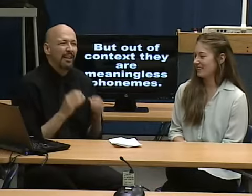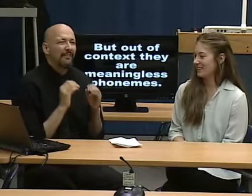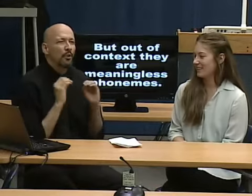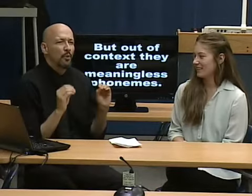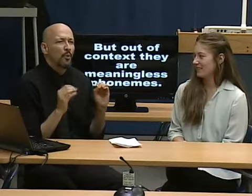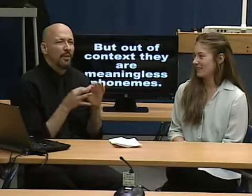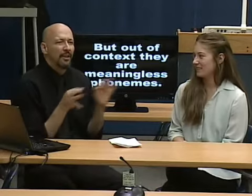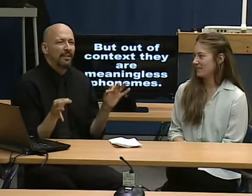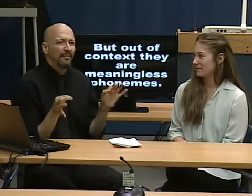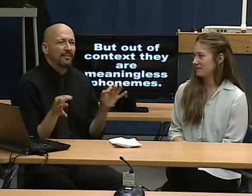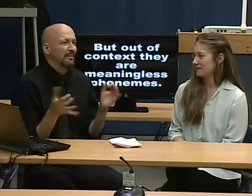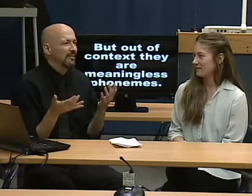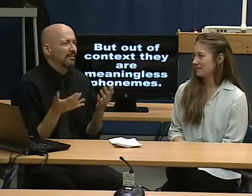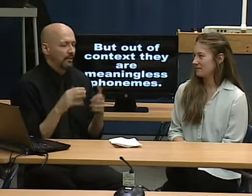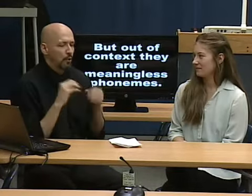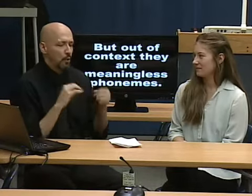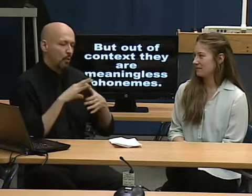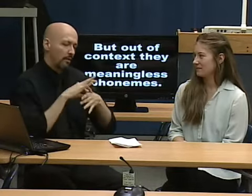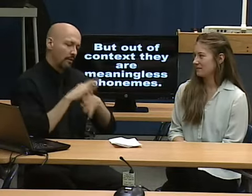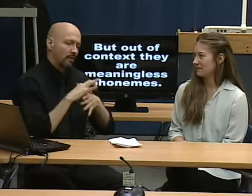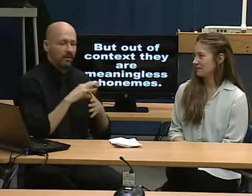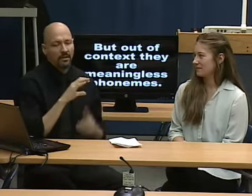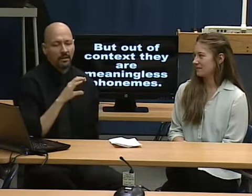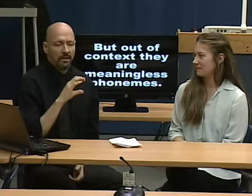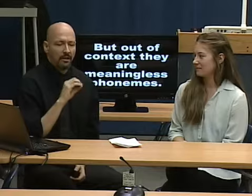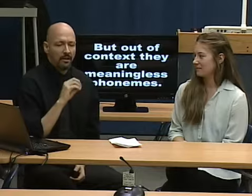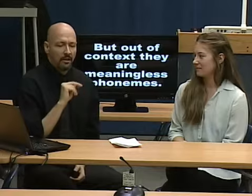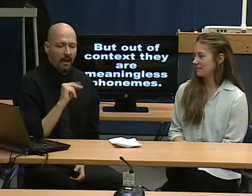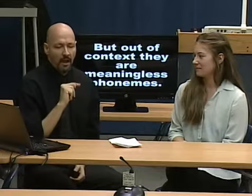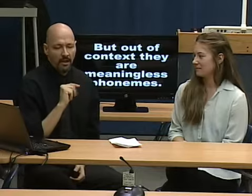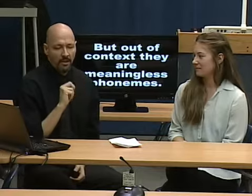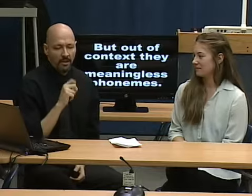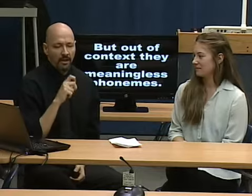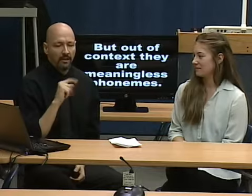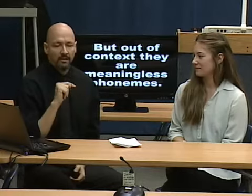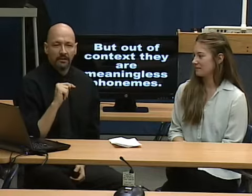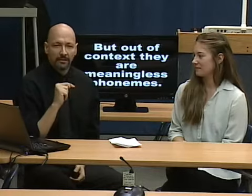But with no context... no content... C-O-N-T-E-X-T